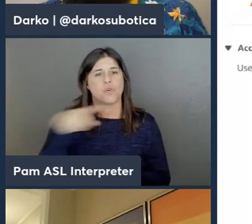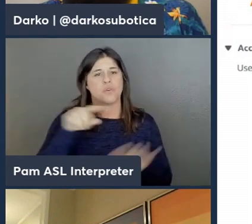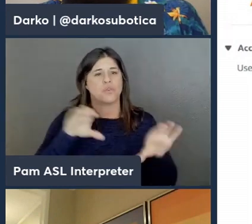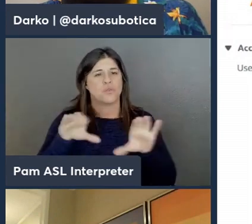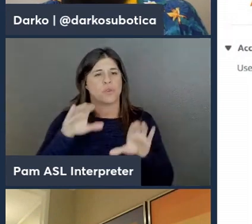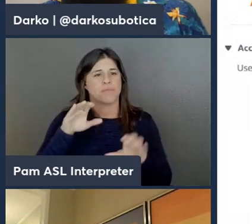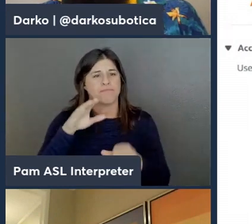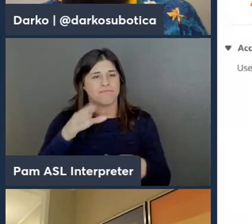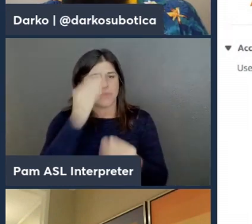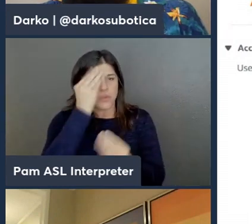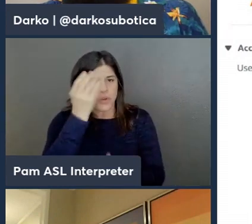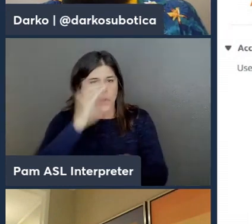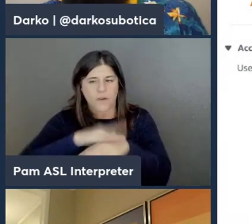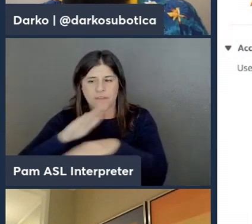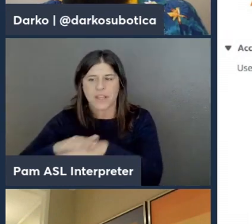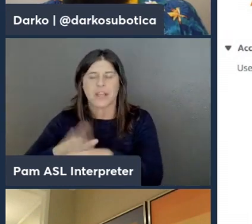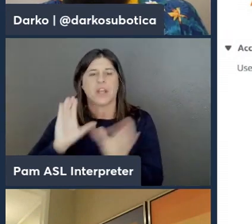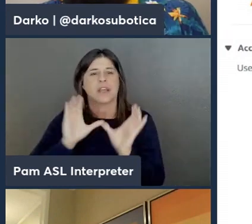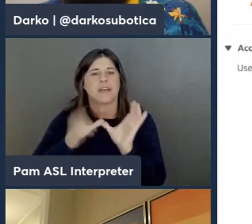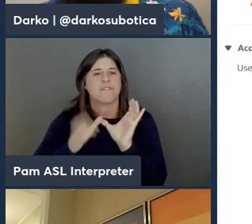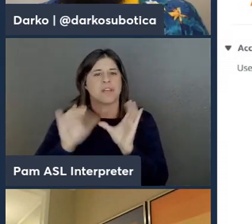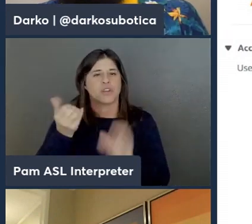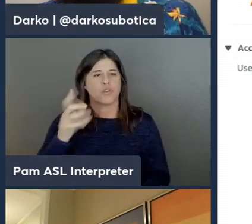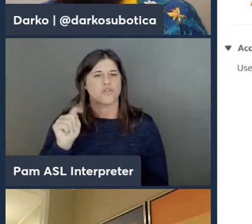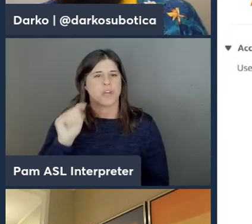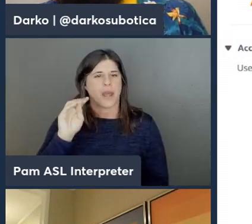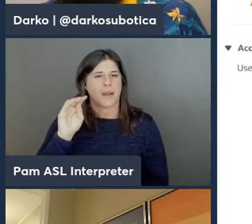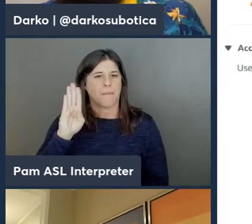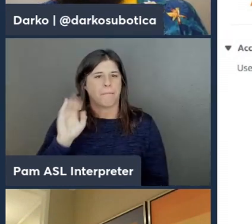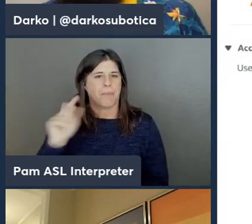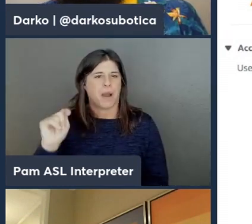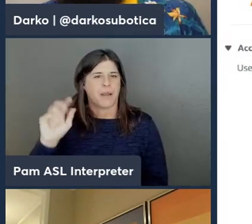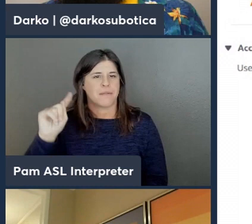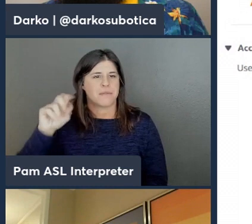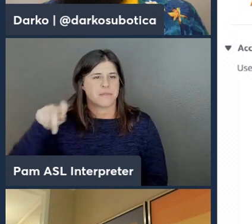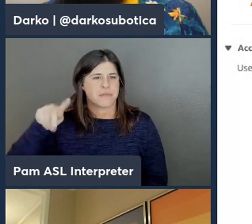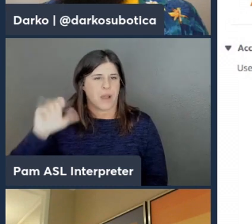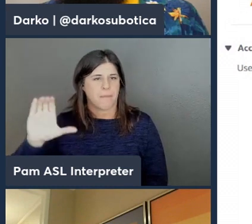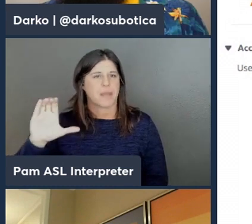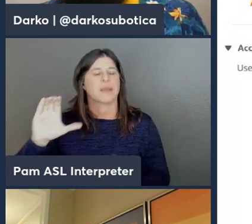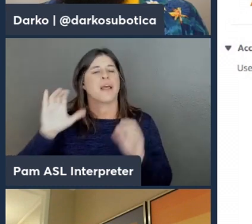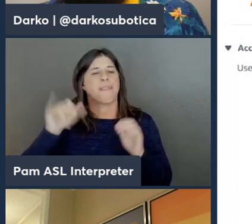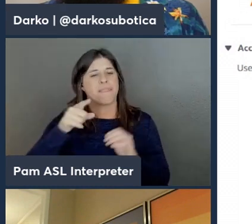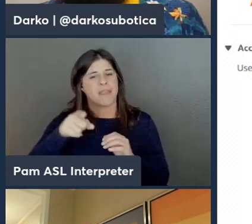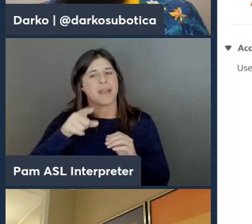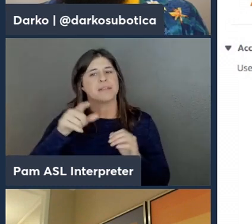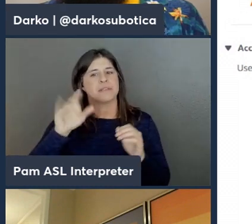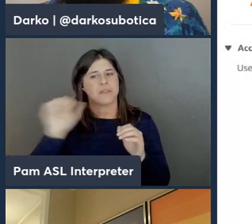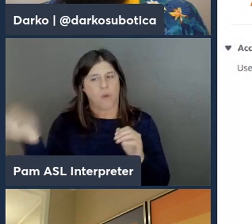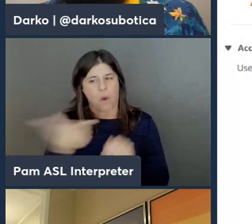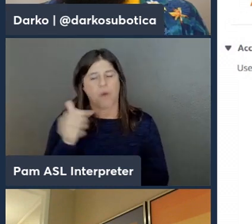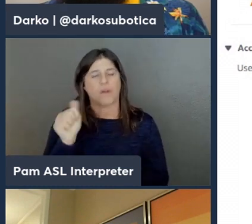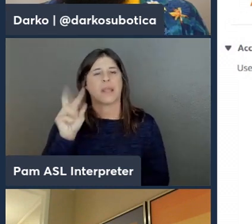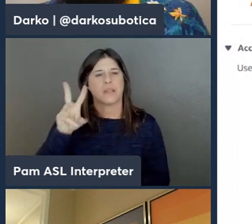you just configure your Chatbot topic. This is a topic, to which all AWS services that are made,